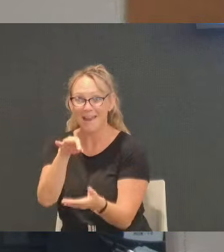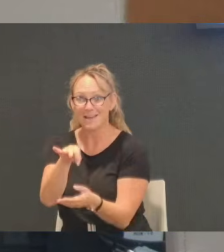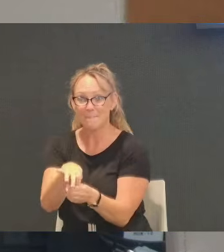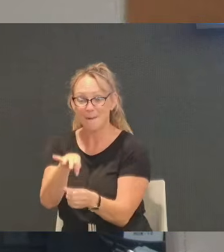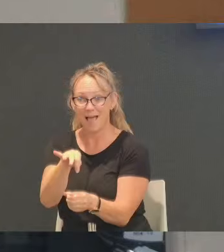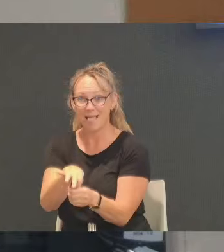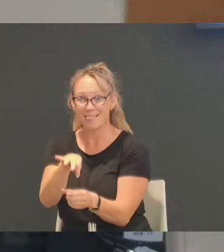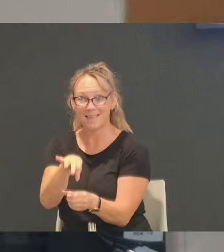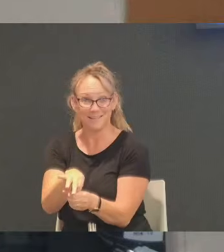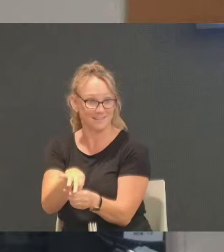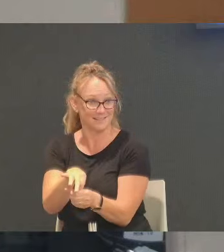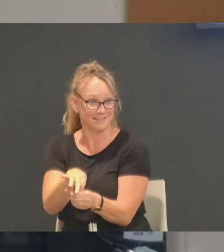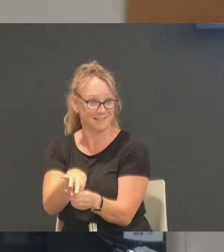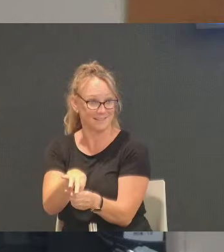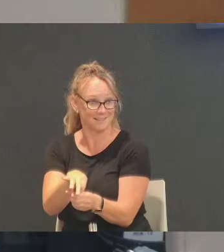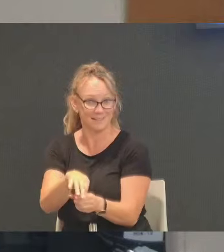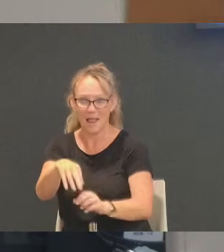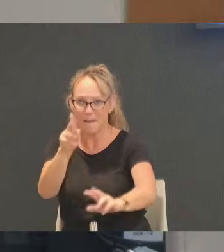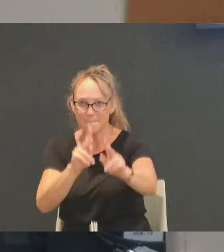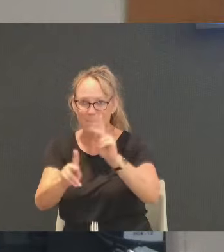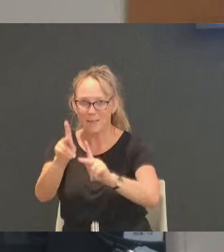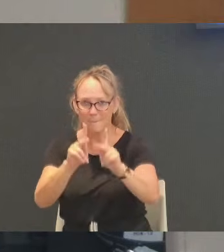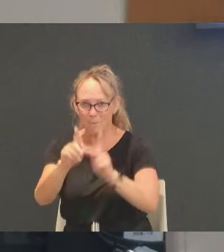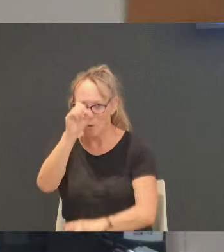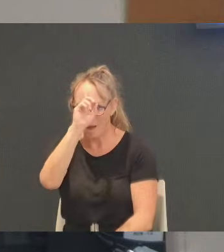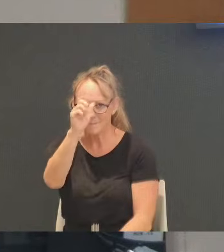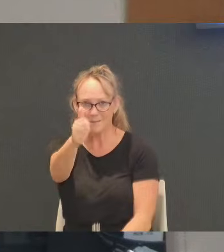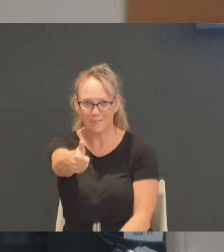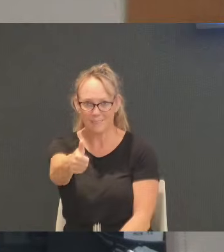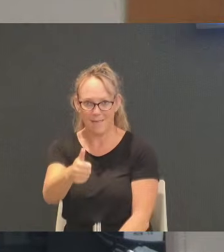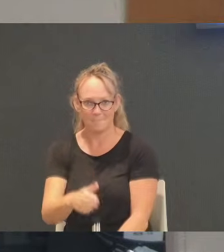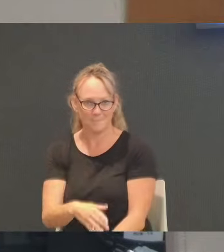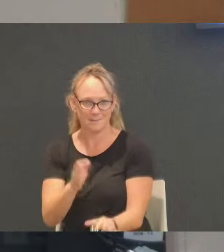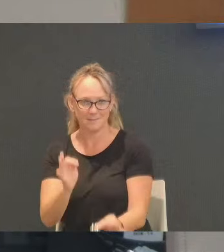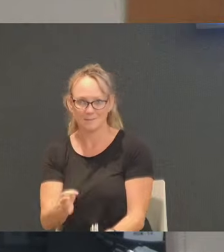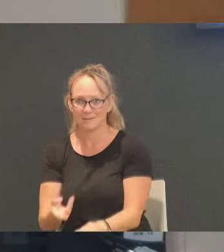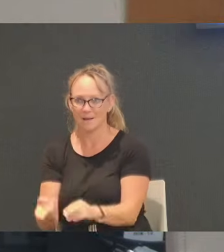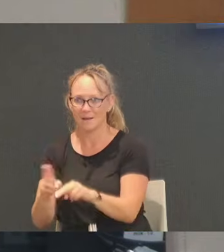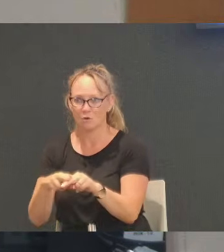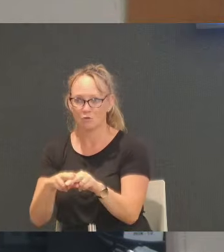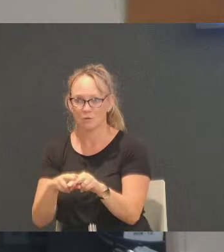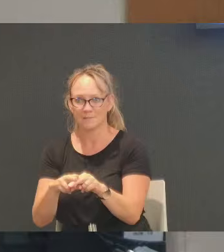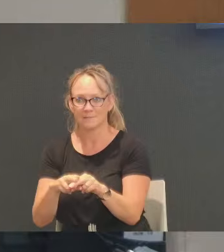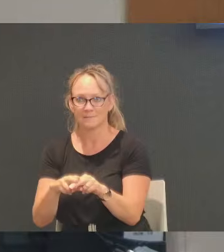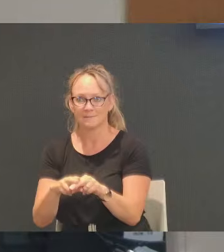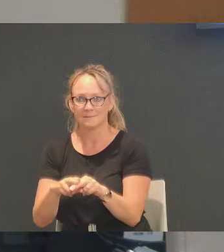decision if they'd like to make that increase. And I understand that they're possibly looking to it.